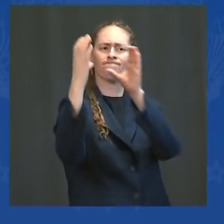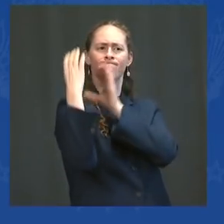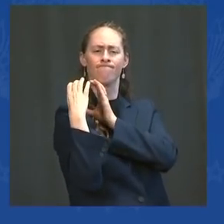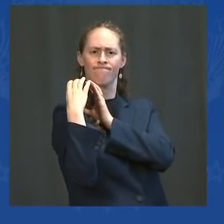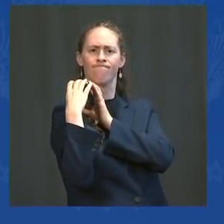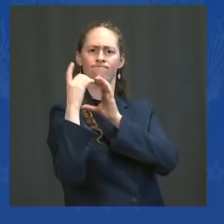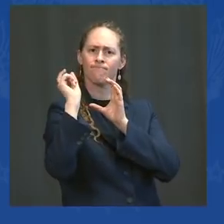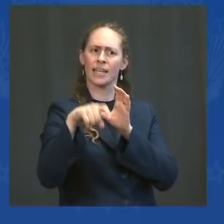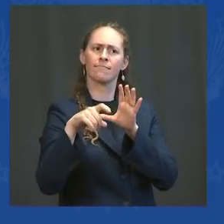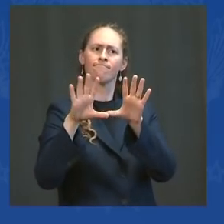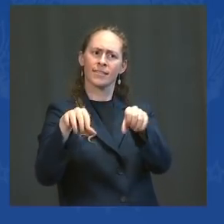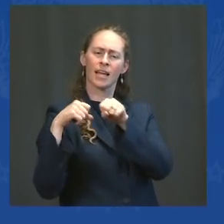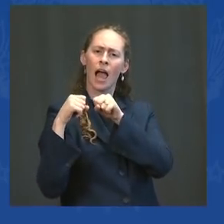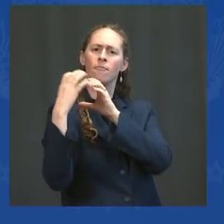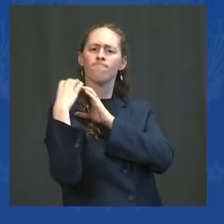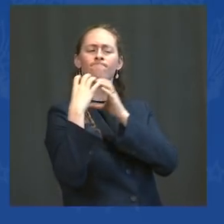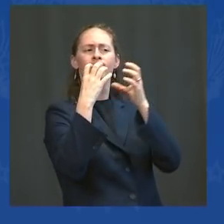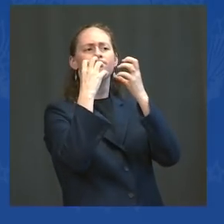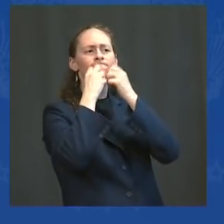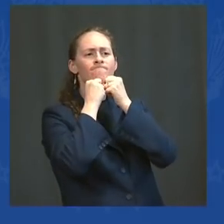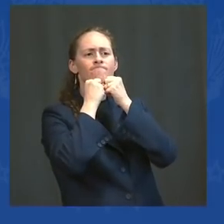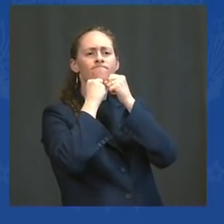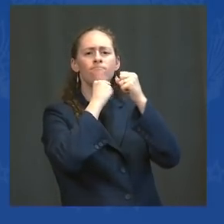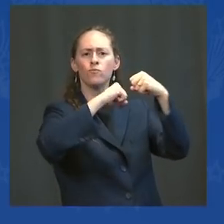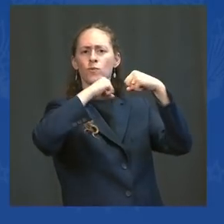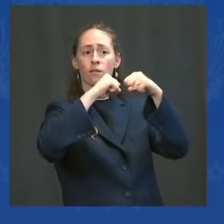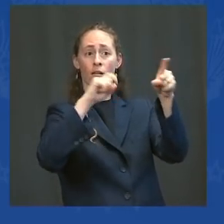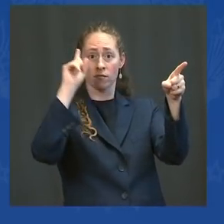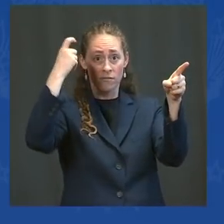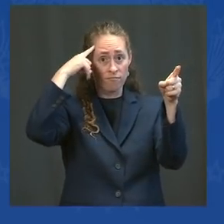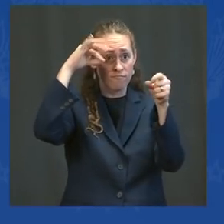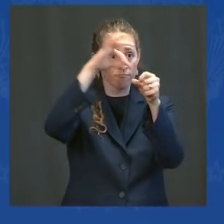It requires people of goodwill and courage to stand up to the hate,